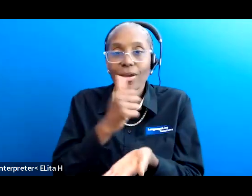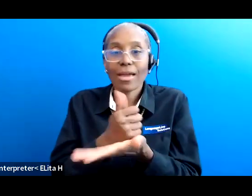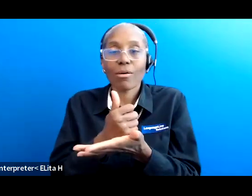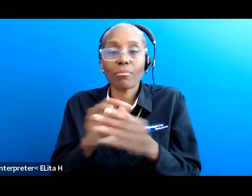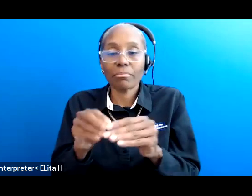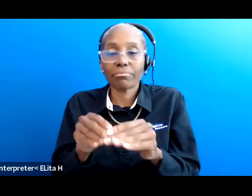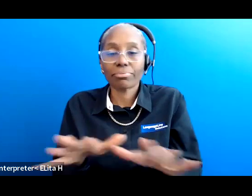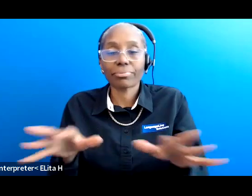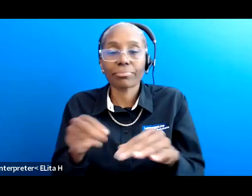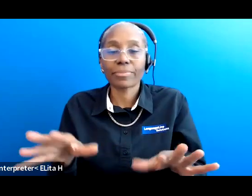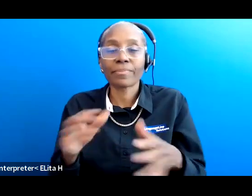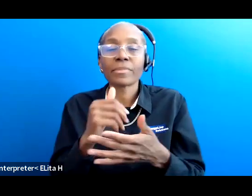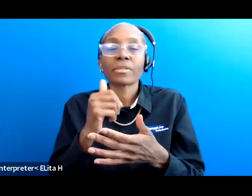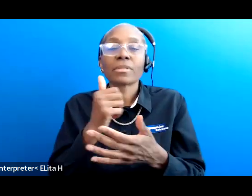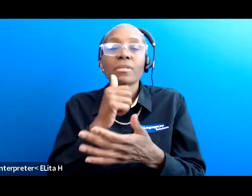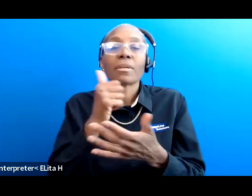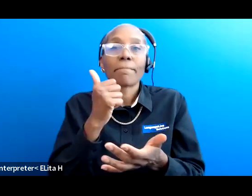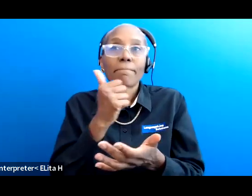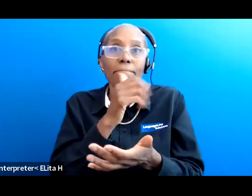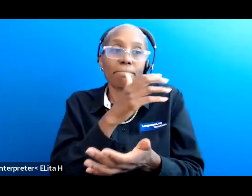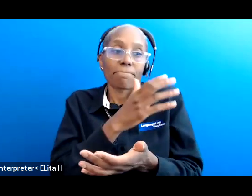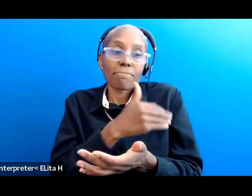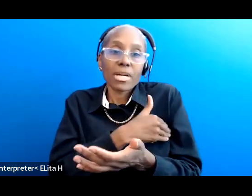Muscle actually helps disperse pressure over those bony prominences.